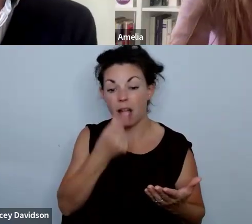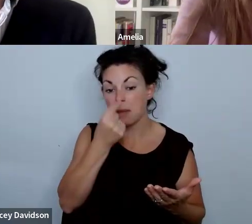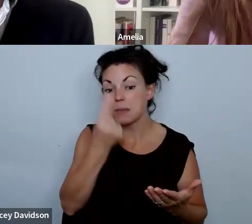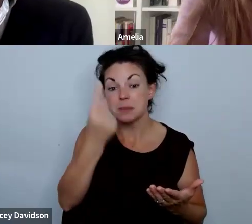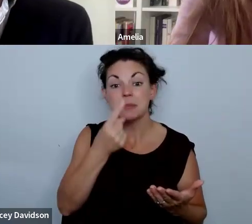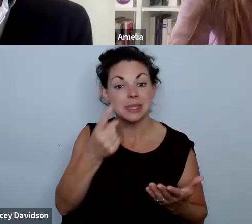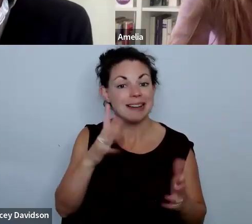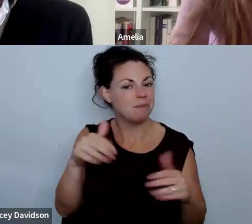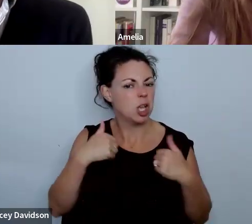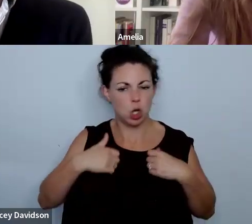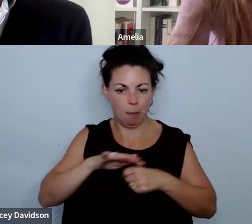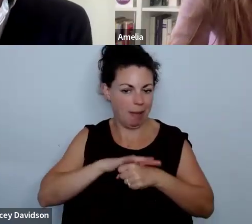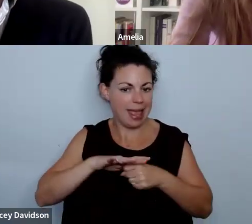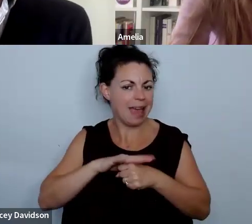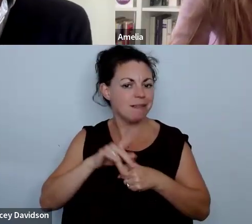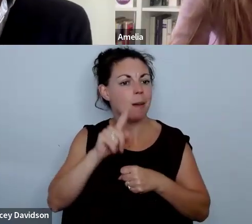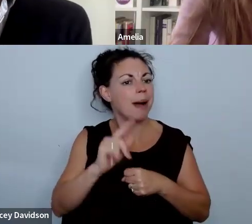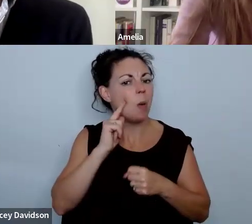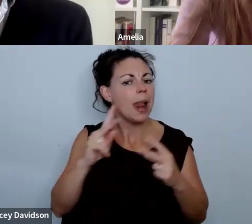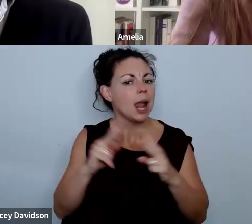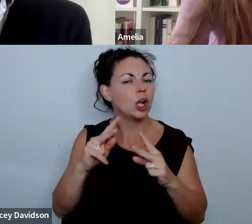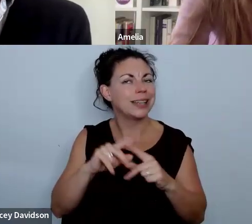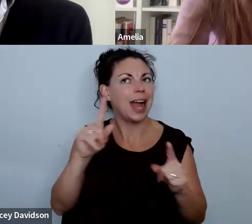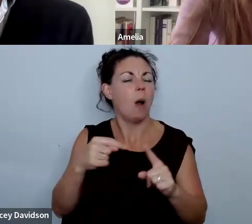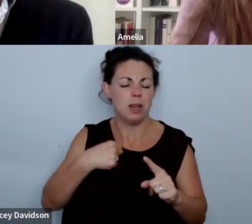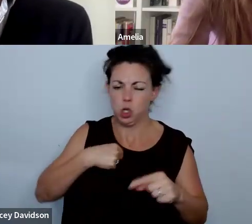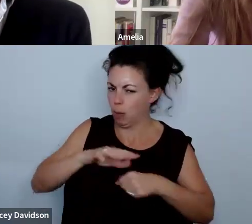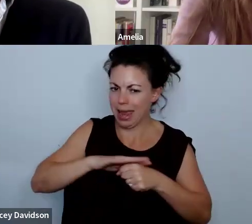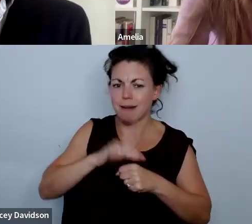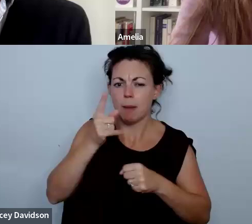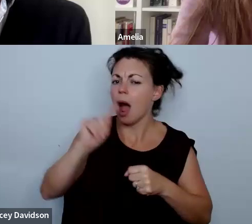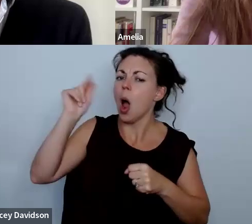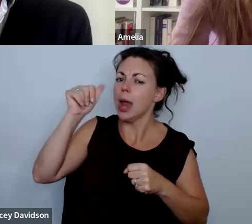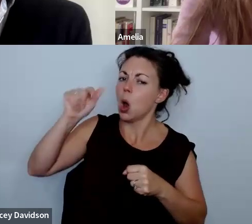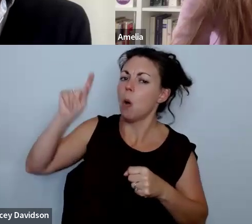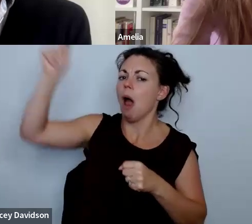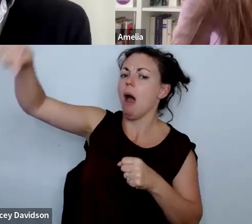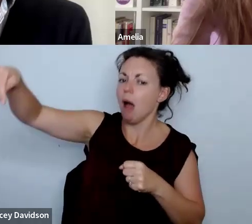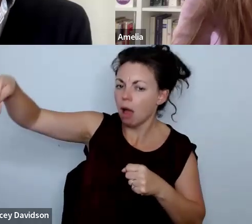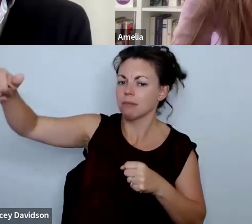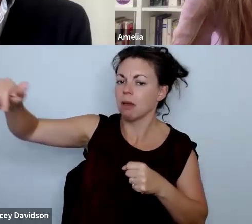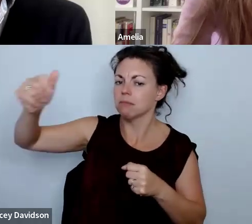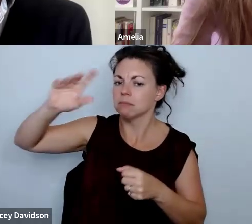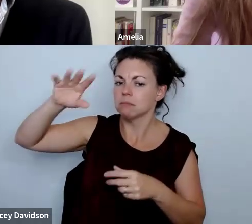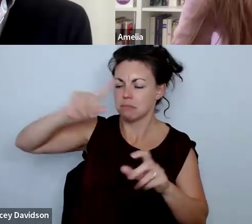Amelia: Yeah. That, that makes complete sense, and I really like that idea of finding the, the people kind of where you are, where you're, what you're interested in.